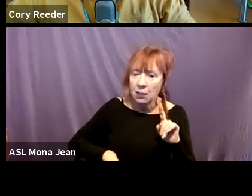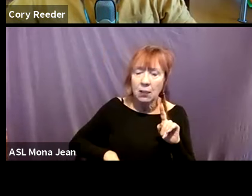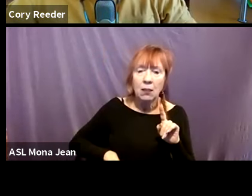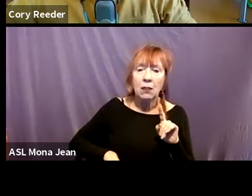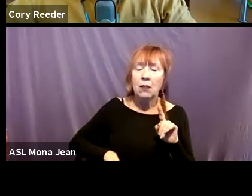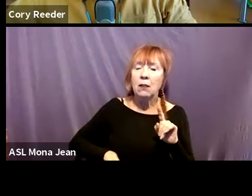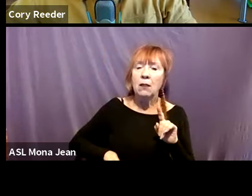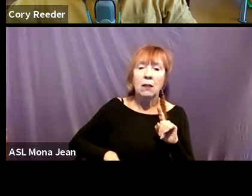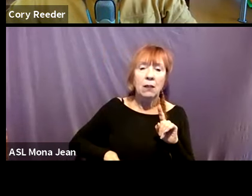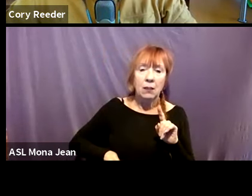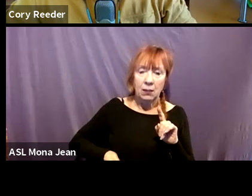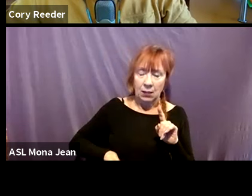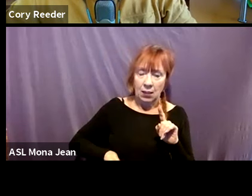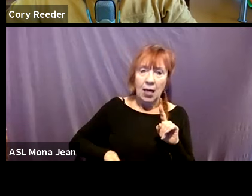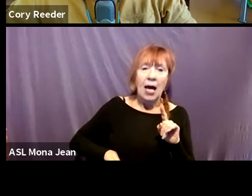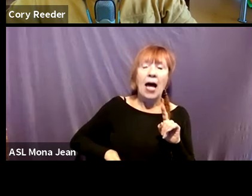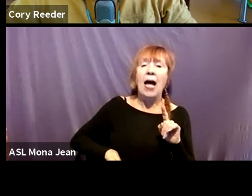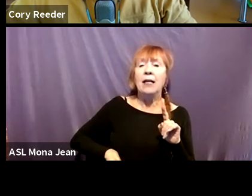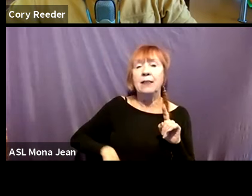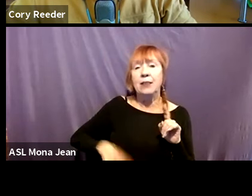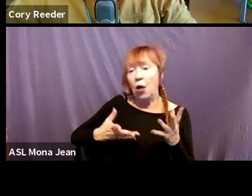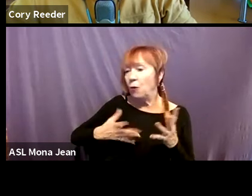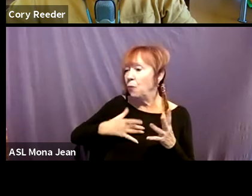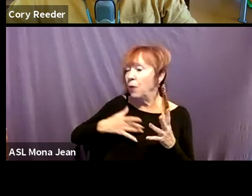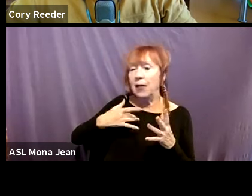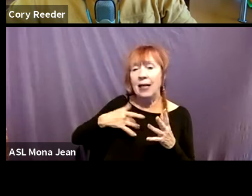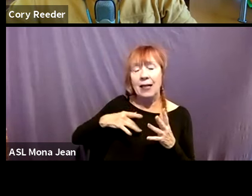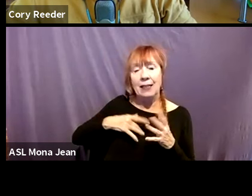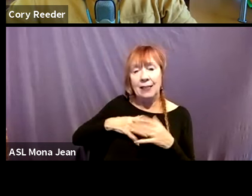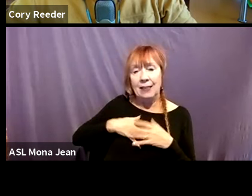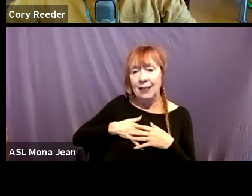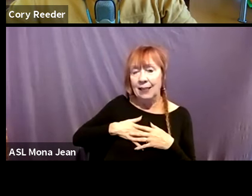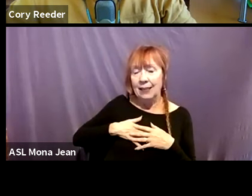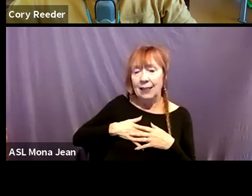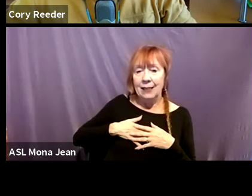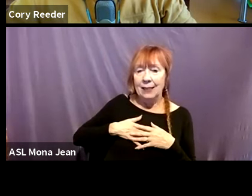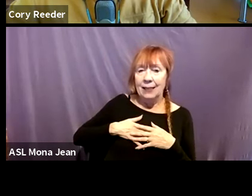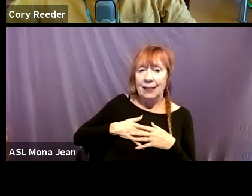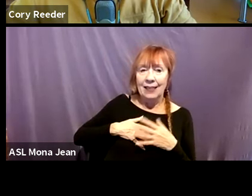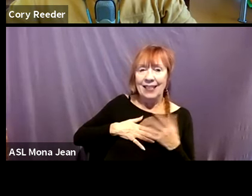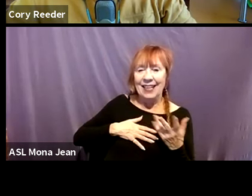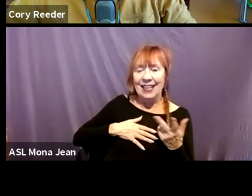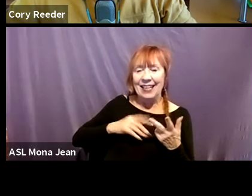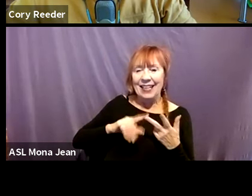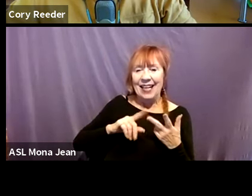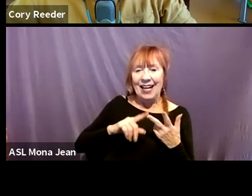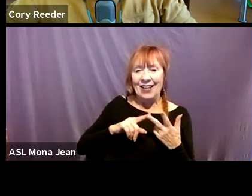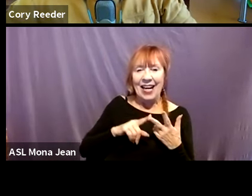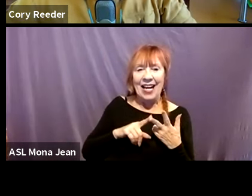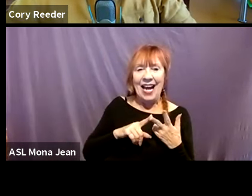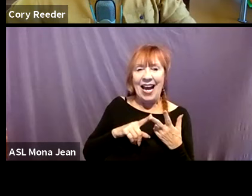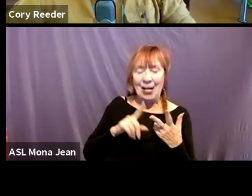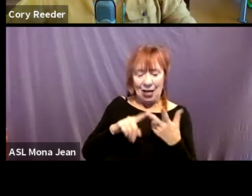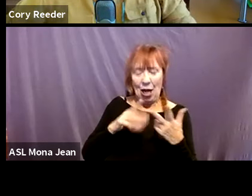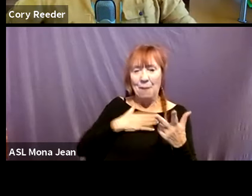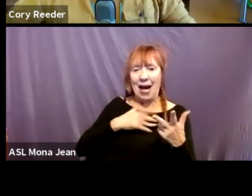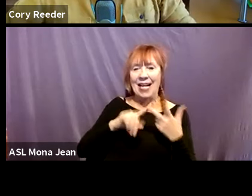it becomes very difficult to read. The shameless happy hour was a little bit earlier. It's quarantined .